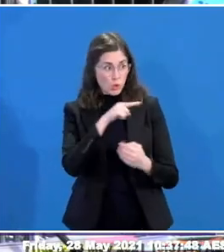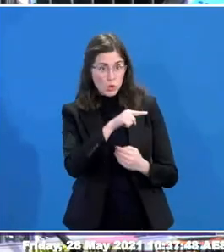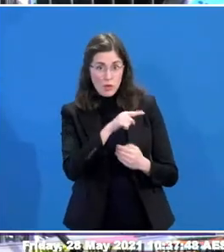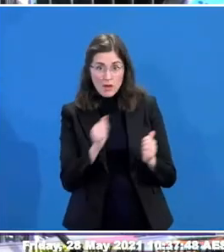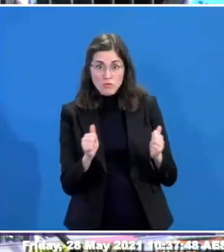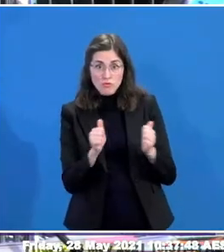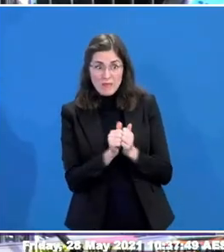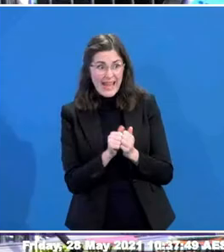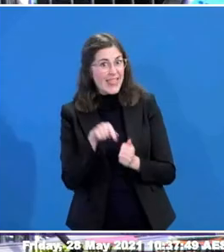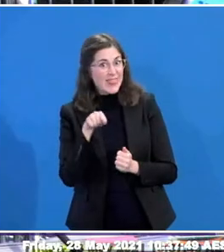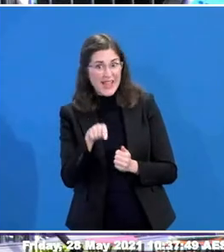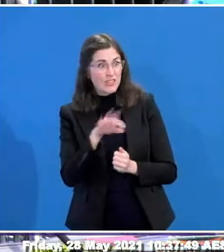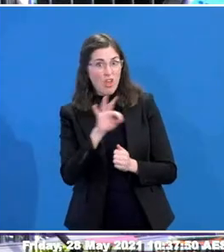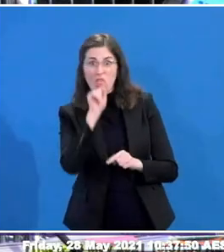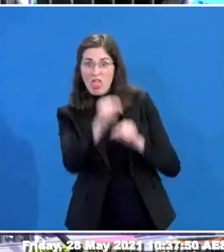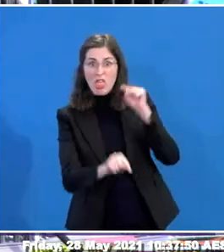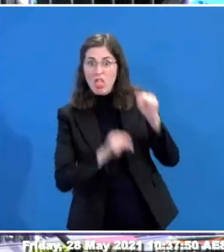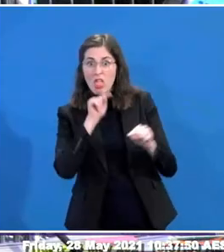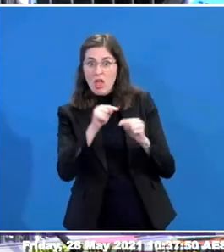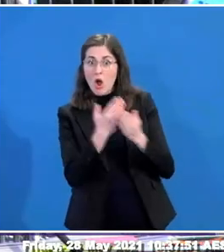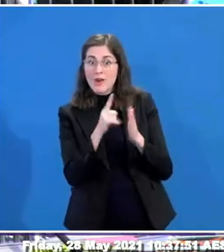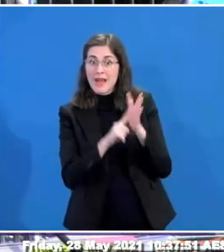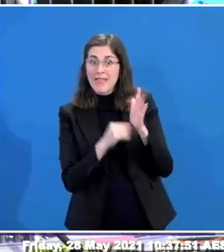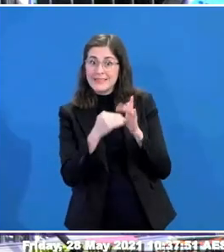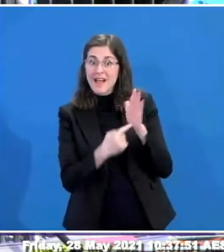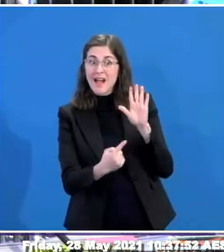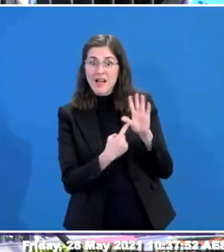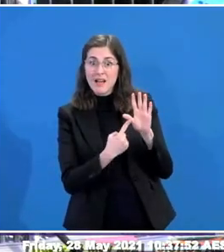allegation of poor or inappropriate behaviour by Eliza, is it?